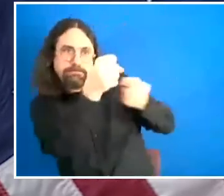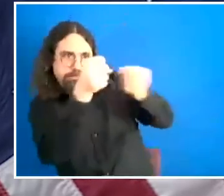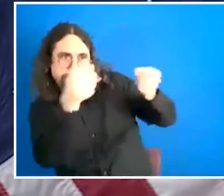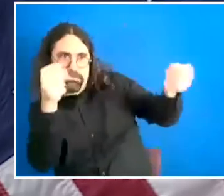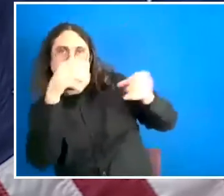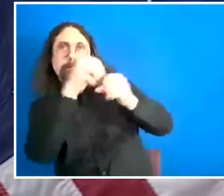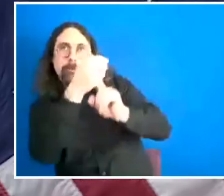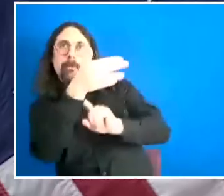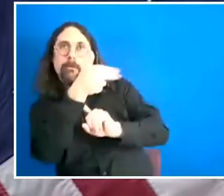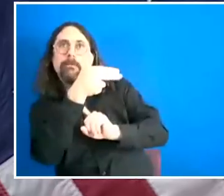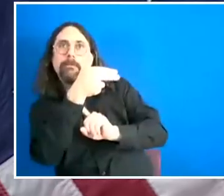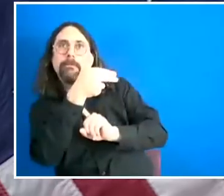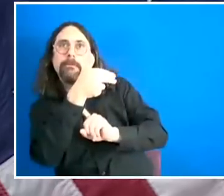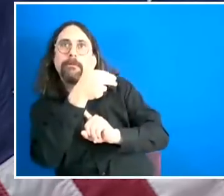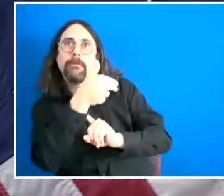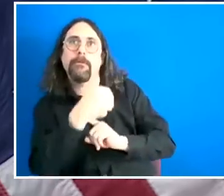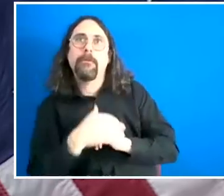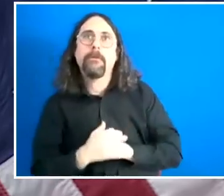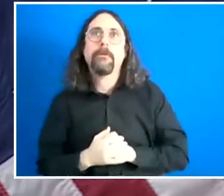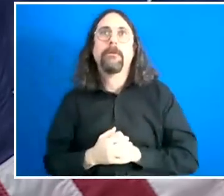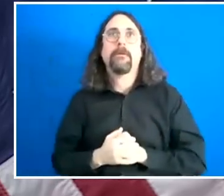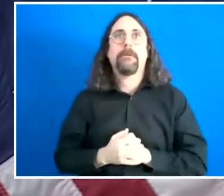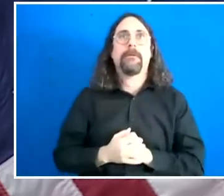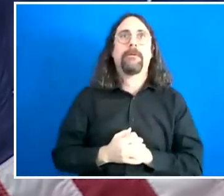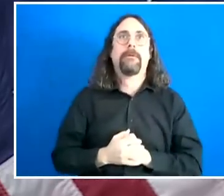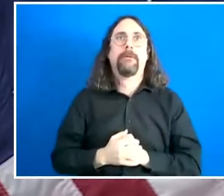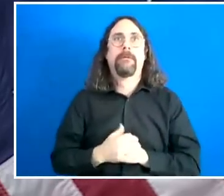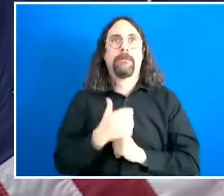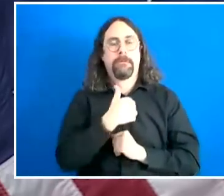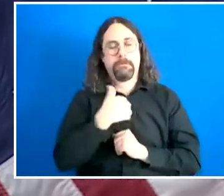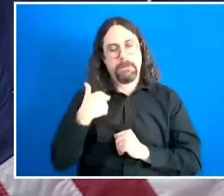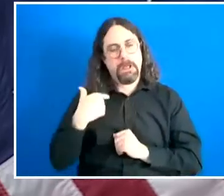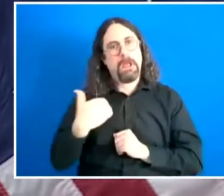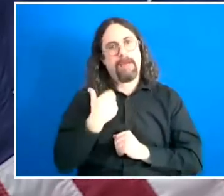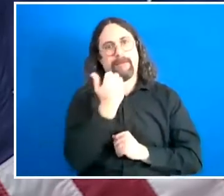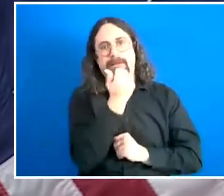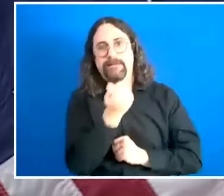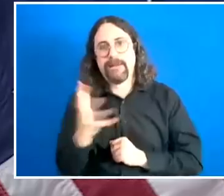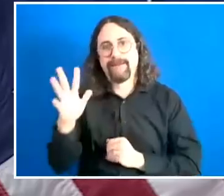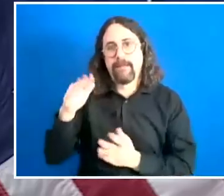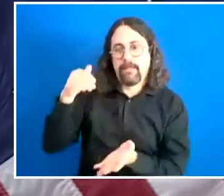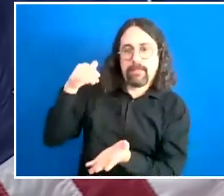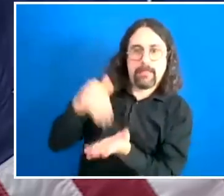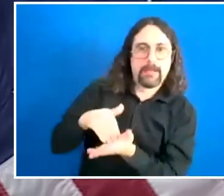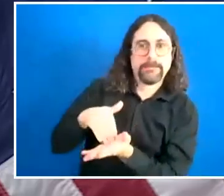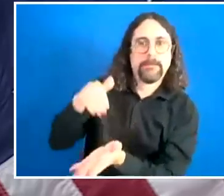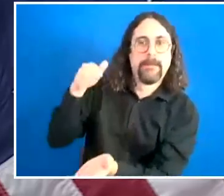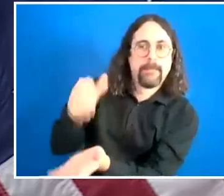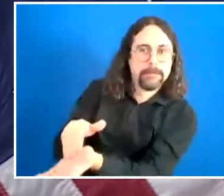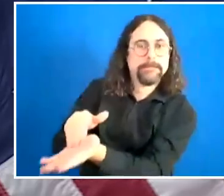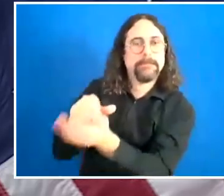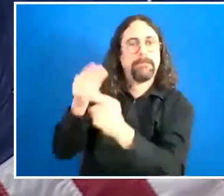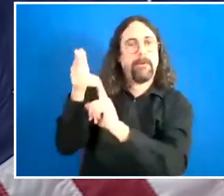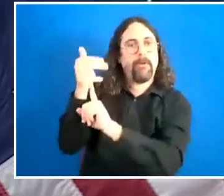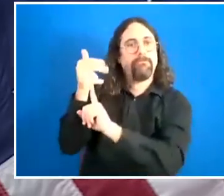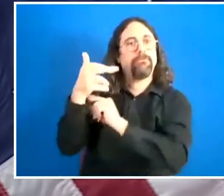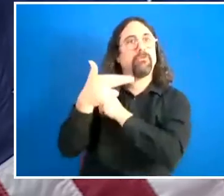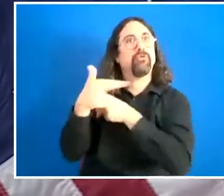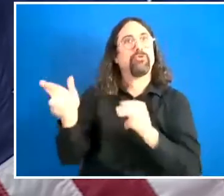GOING OUTOF SHELTER IN HOTEL. WEW IL LKEEP ADDING TO THAT NUMBER BUT IT'S NOT LIKE AN ABSTRACT NUMBER. IT'S ACCORDIN TGO